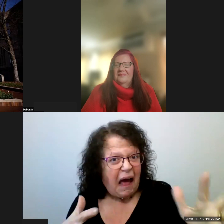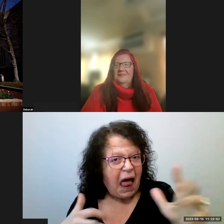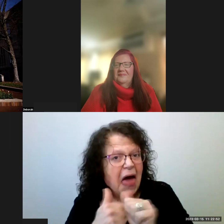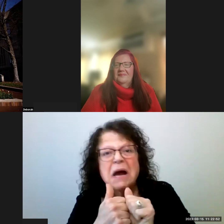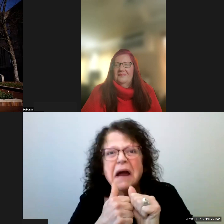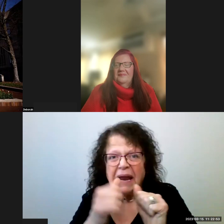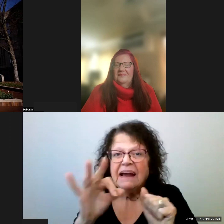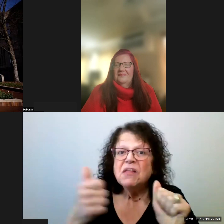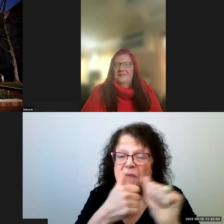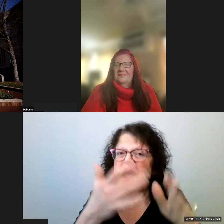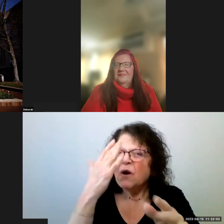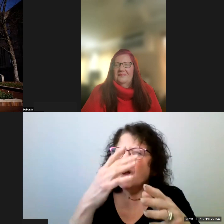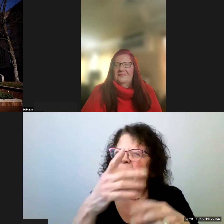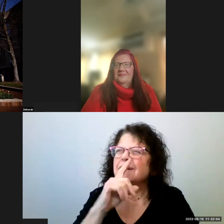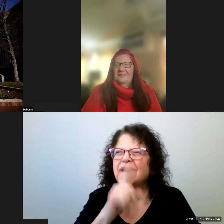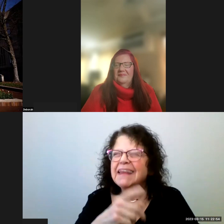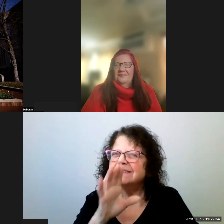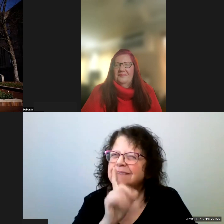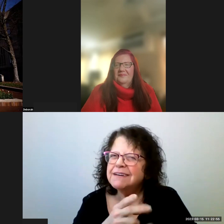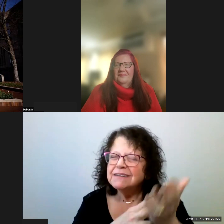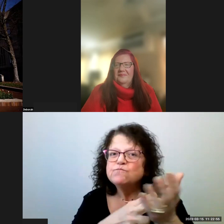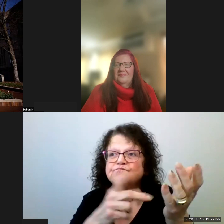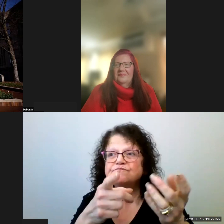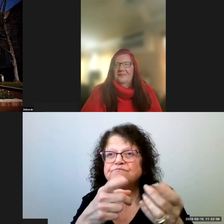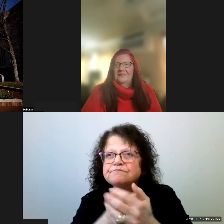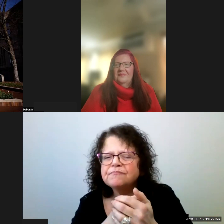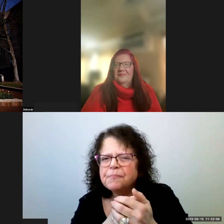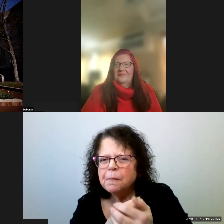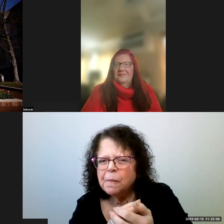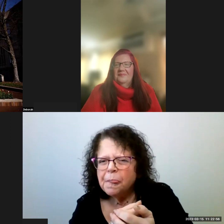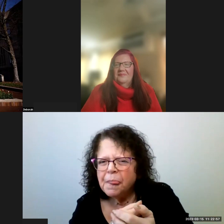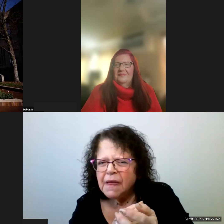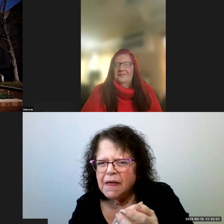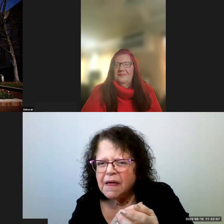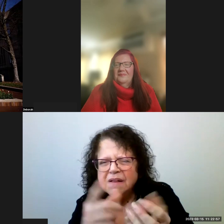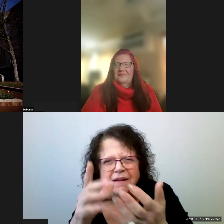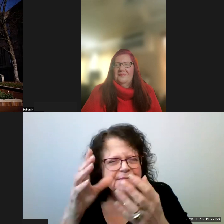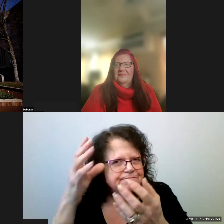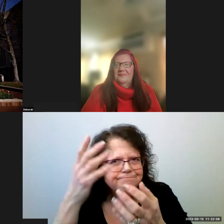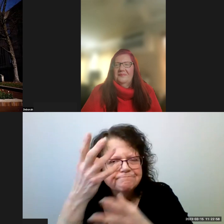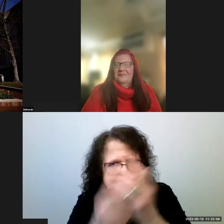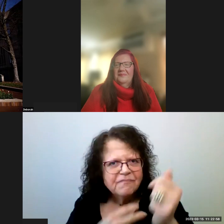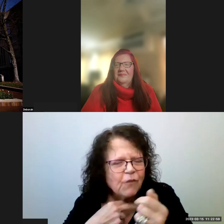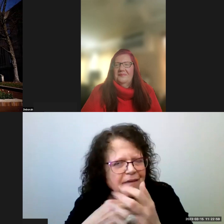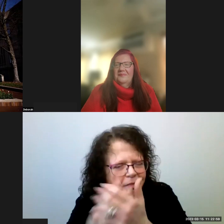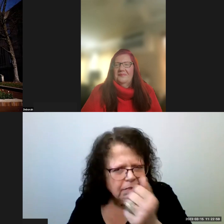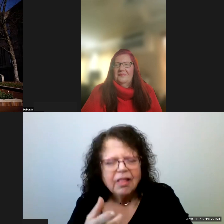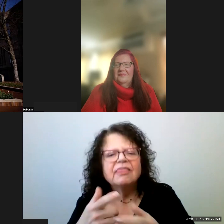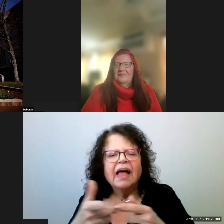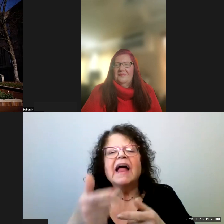when I talked -- it was like these kids is the best. Everything was done. Nothing was